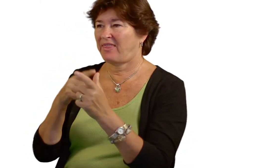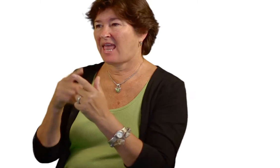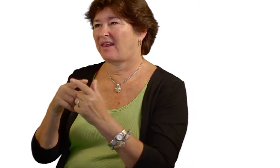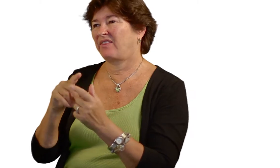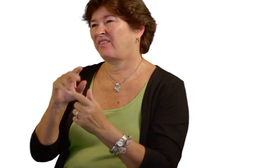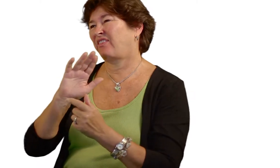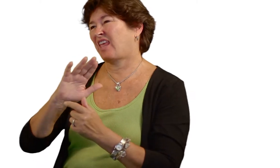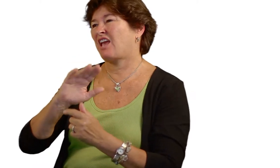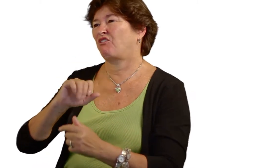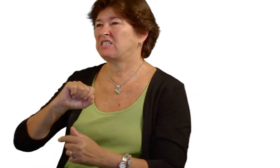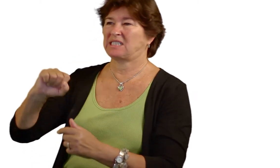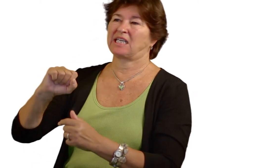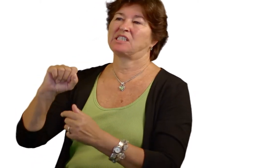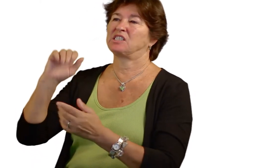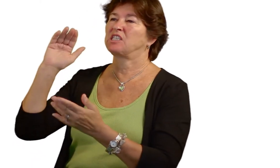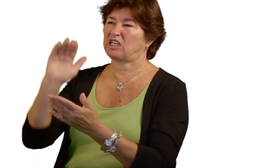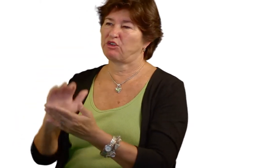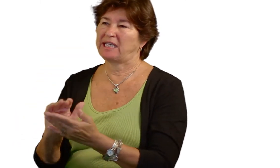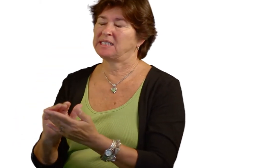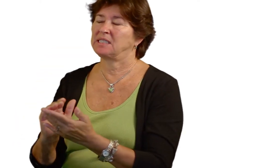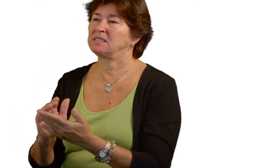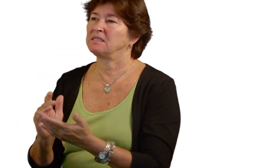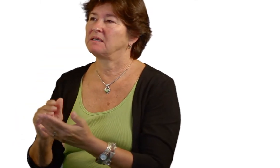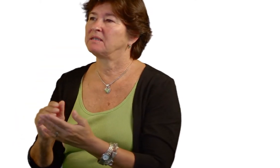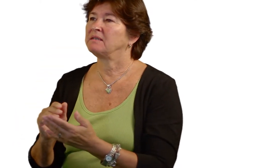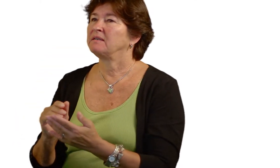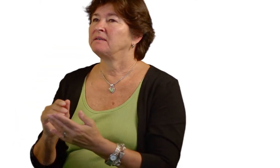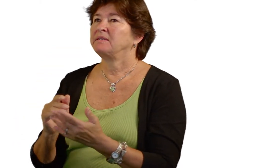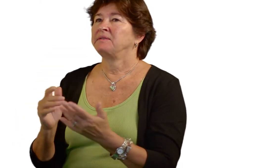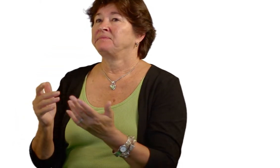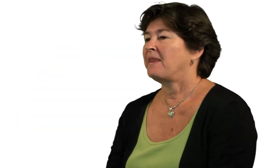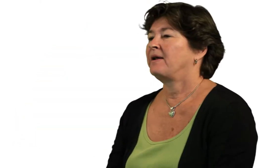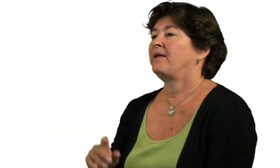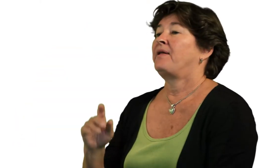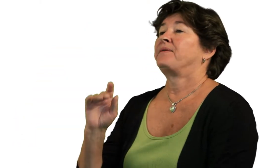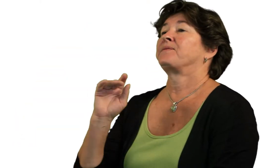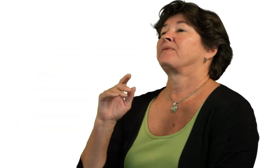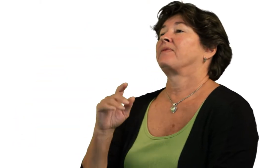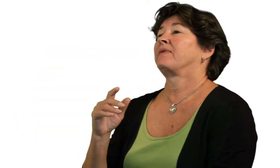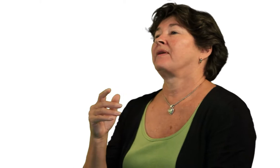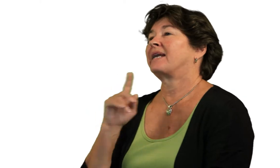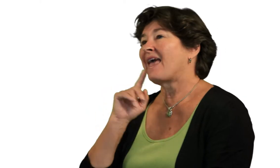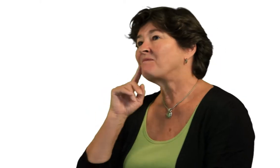or you work together with them, then the resistance decreases.